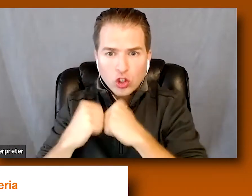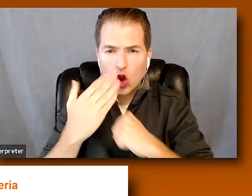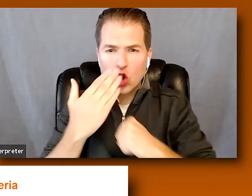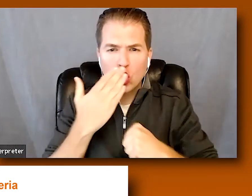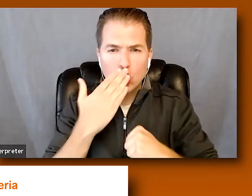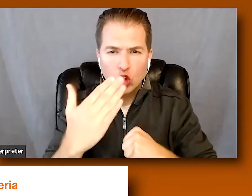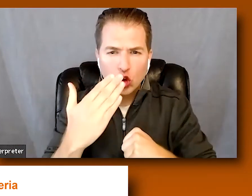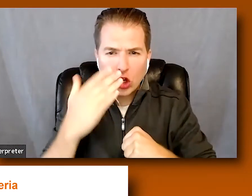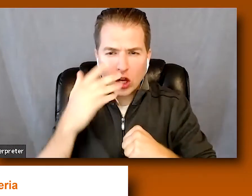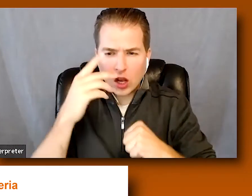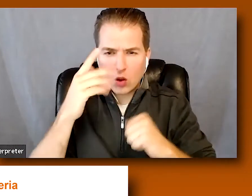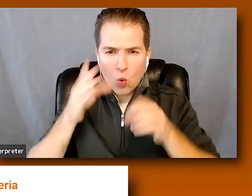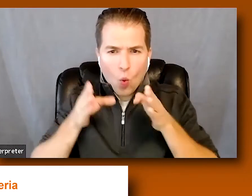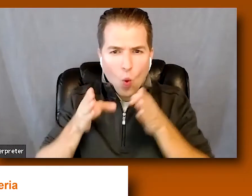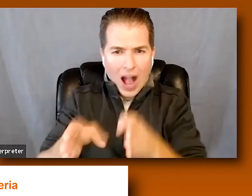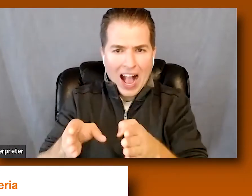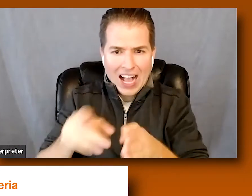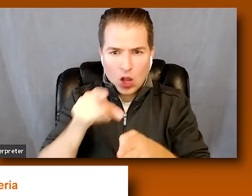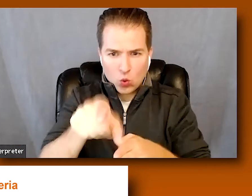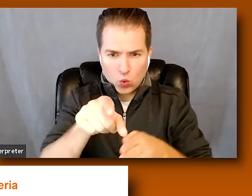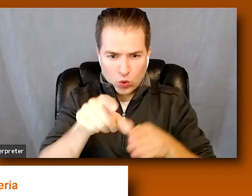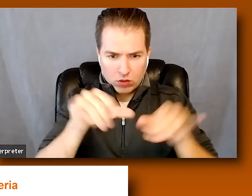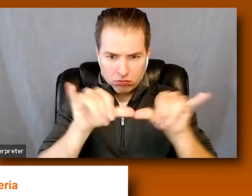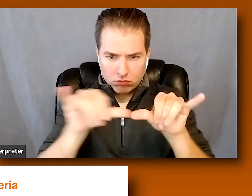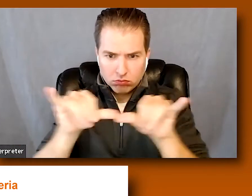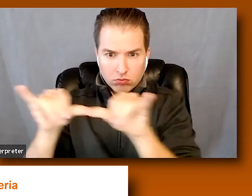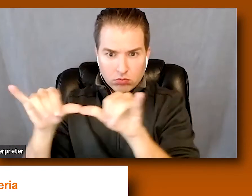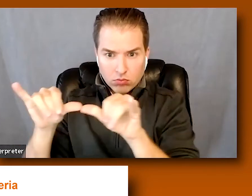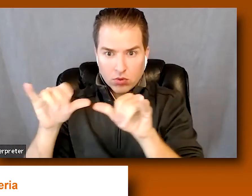and how do you assess success?